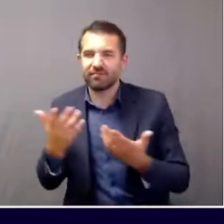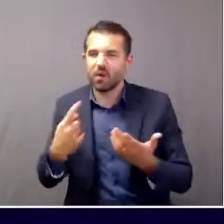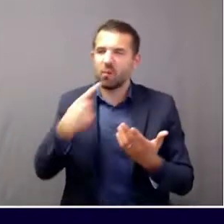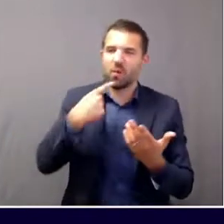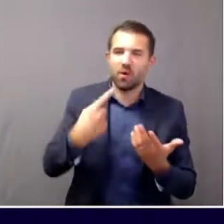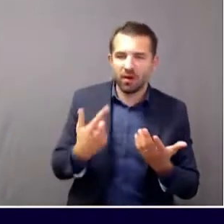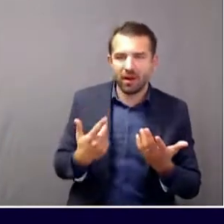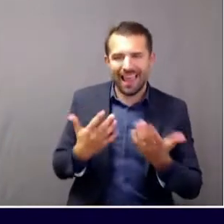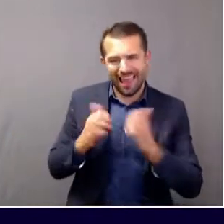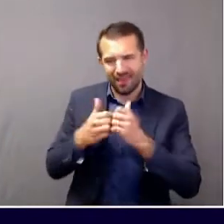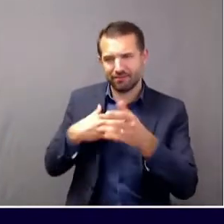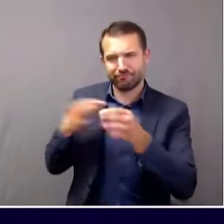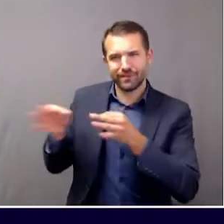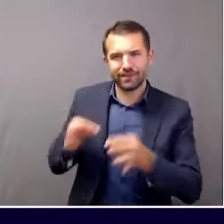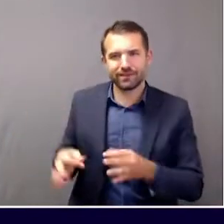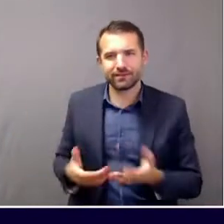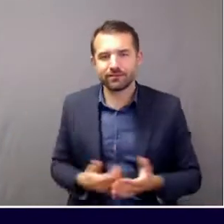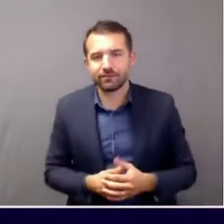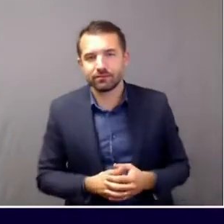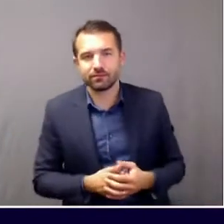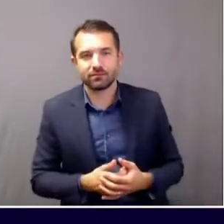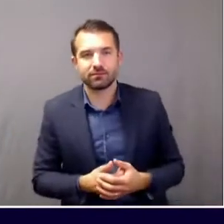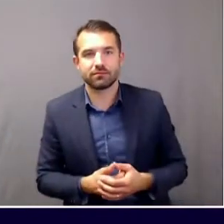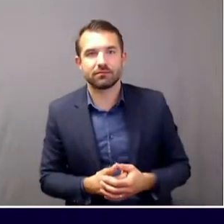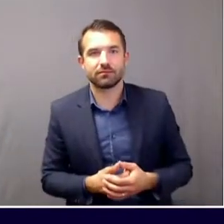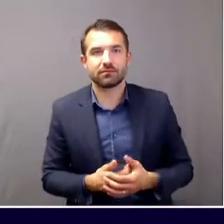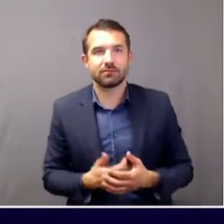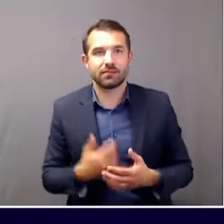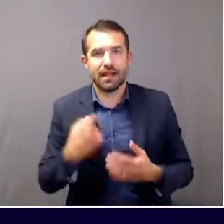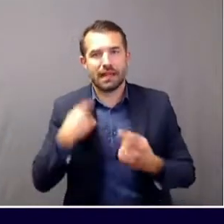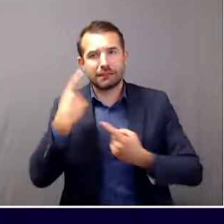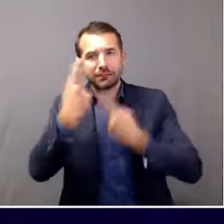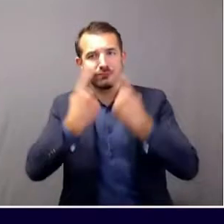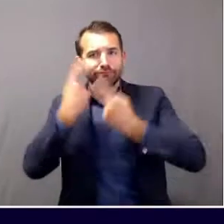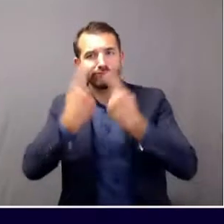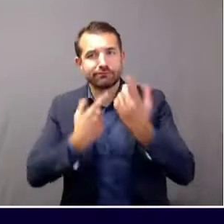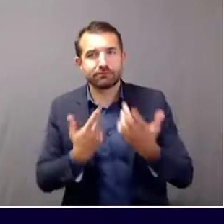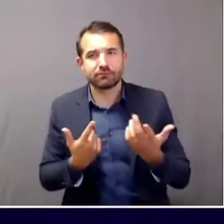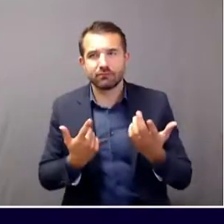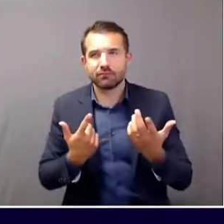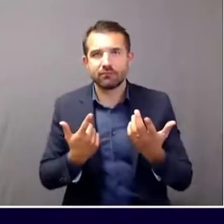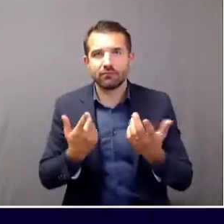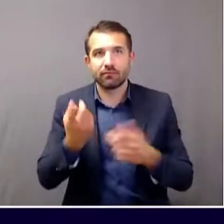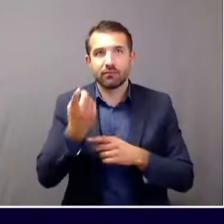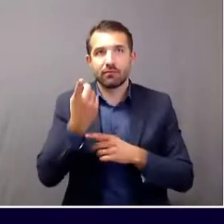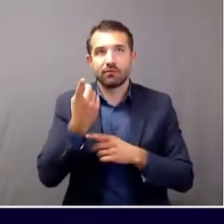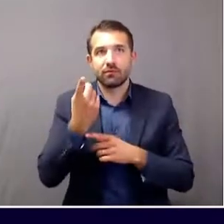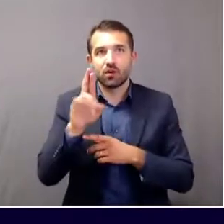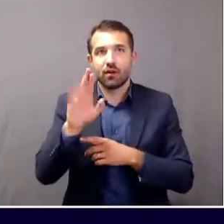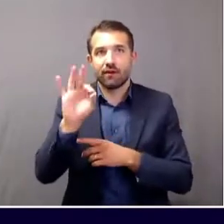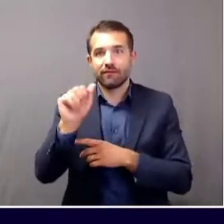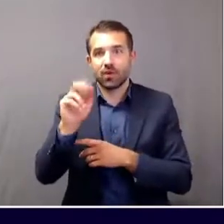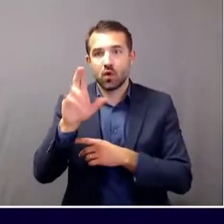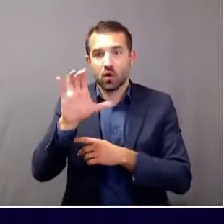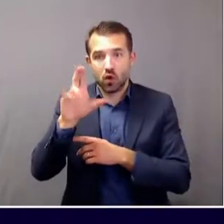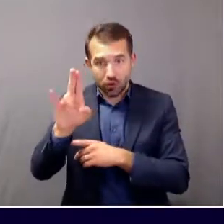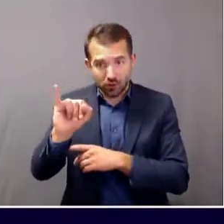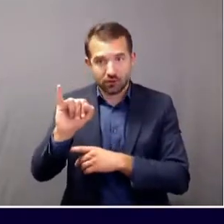lot and it's none other than Dr